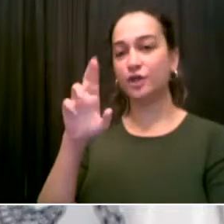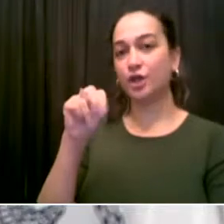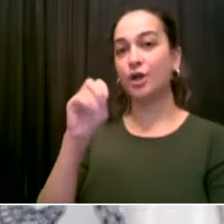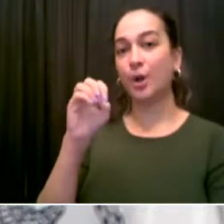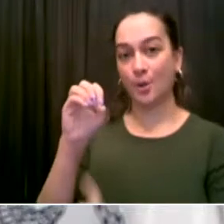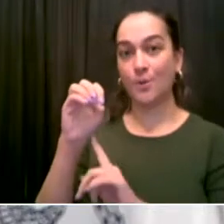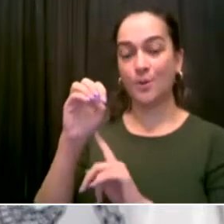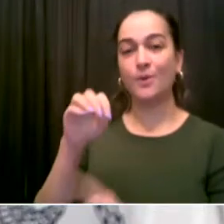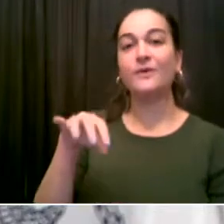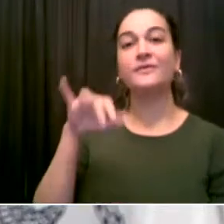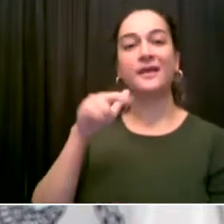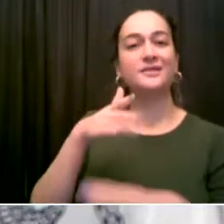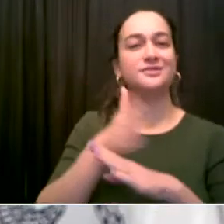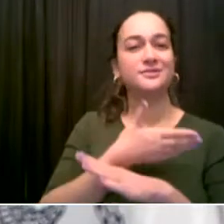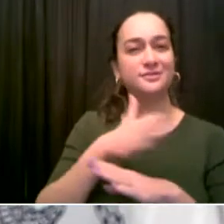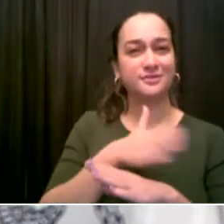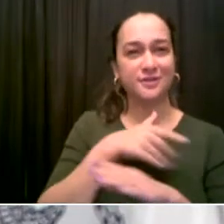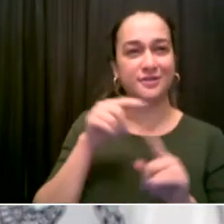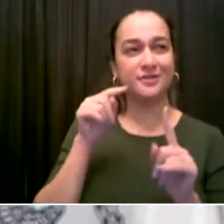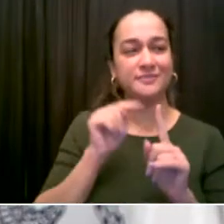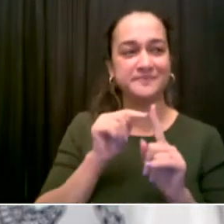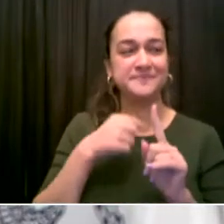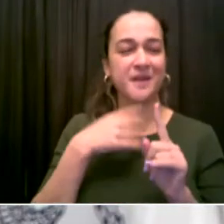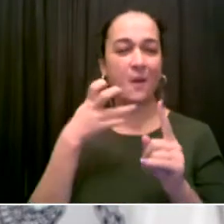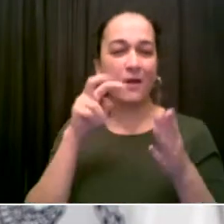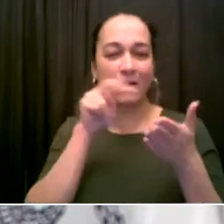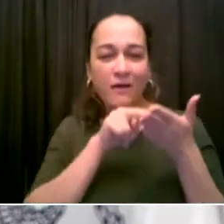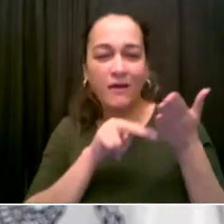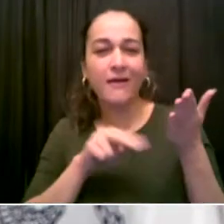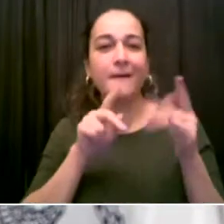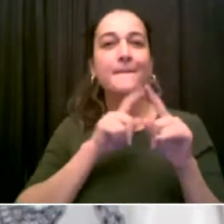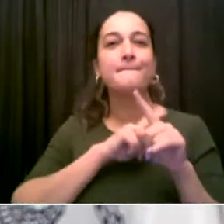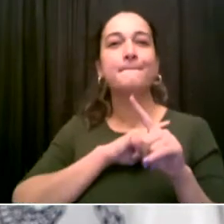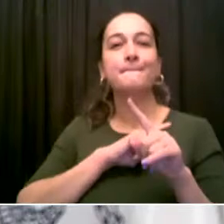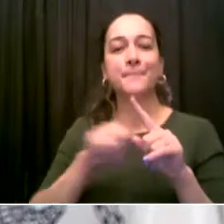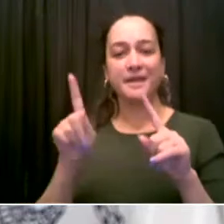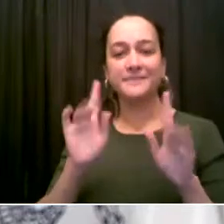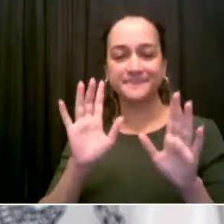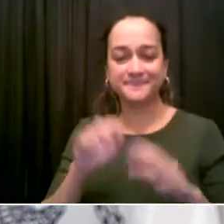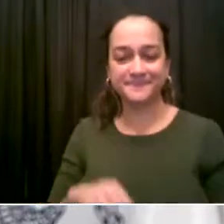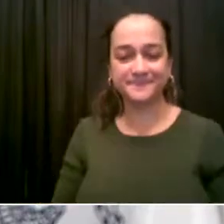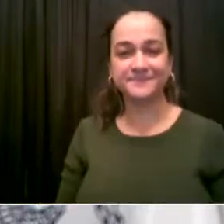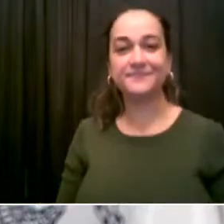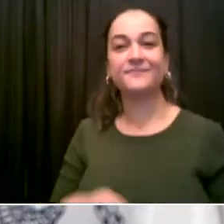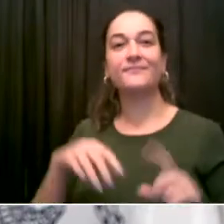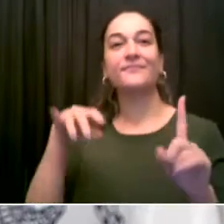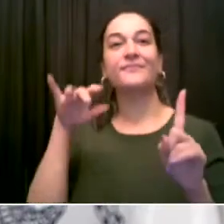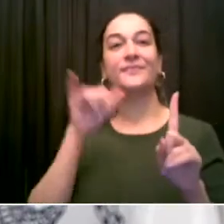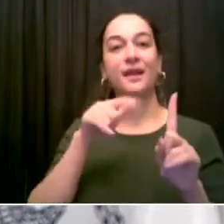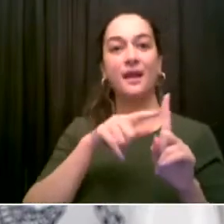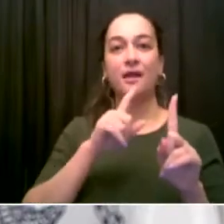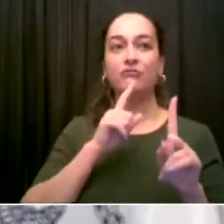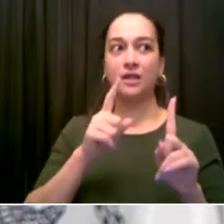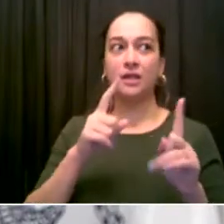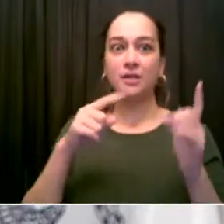BILL IS GLARING AT ME AND DOESN'T WANT ME TO SAY THE LINES BECAUSE THEY WOULD BE TAKEN OUT OF CONTEXT. I AM RESTRAINING MYSELF, BILL.